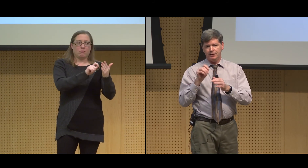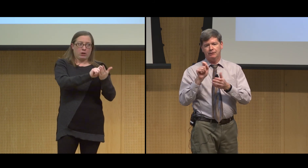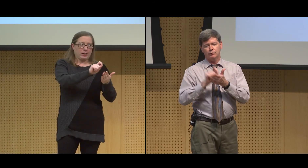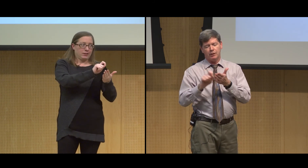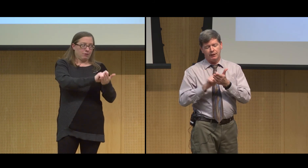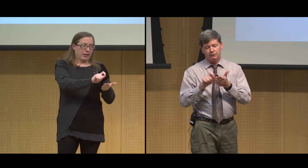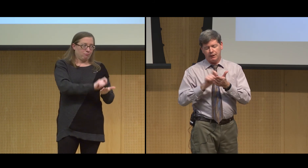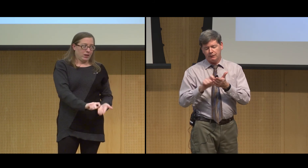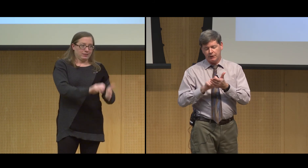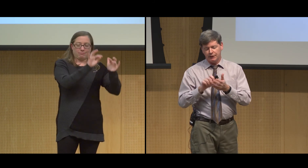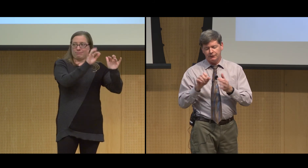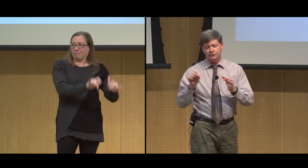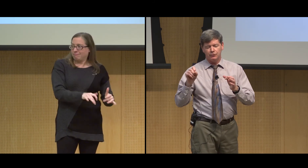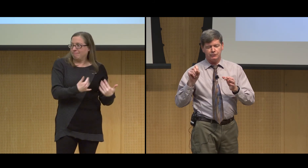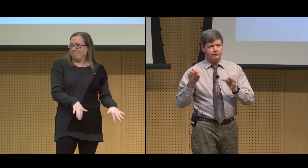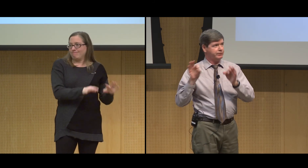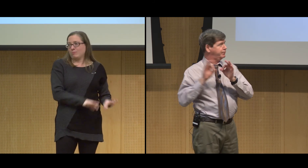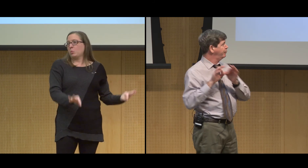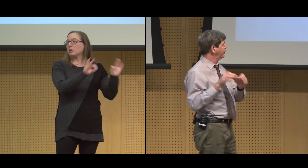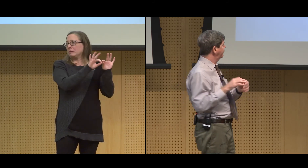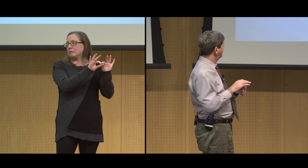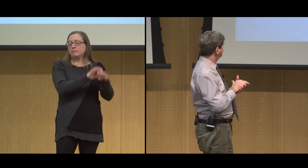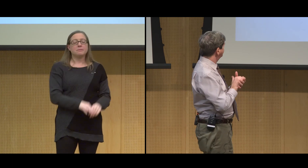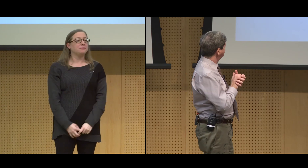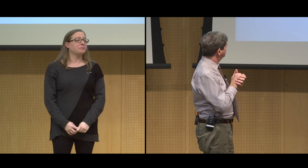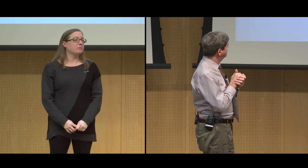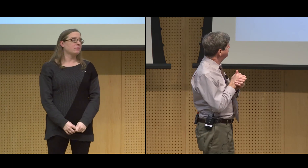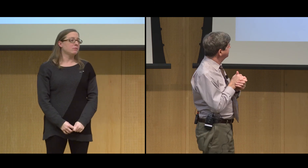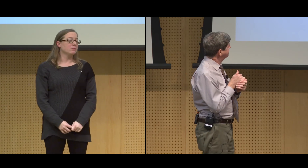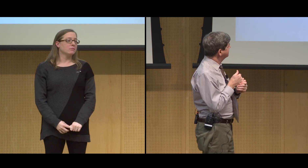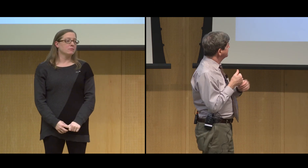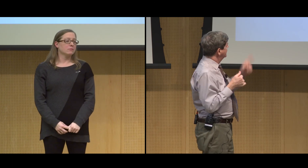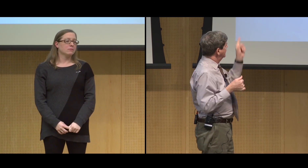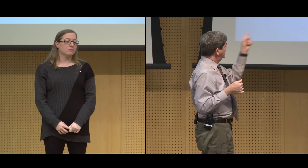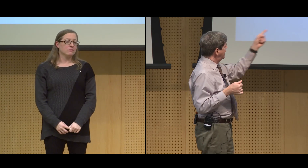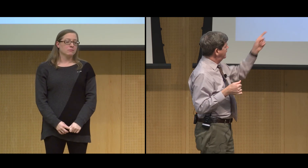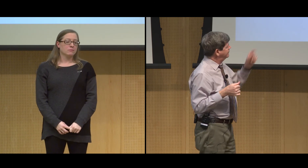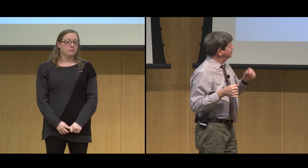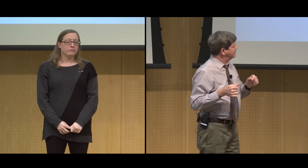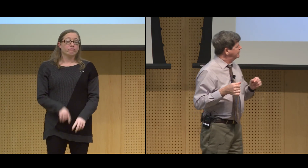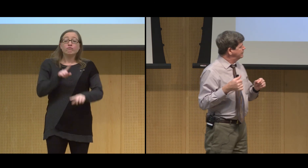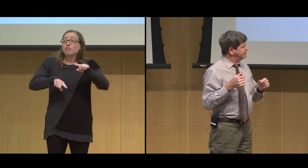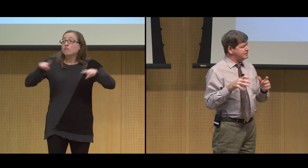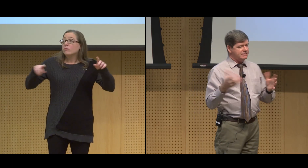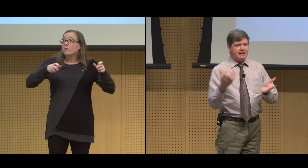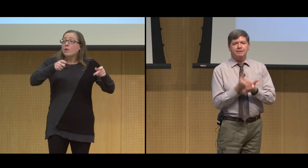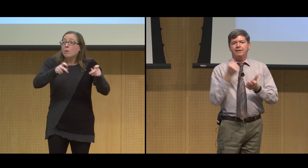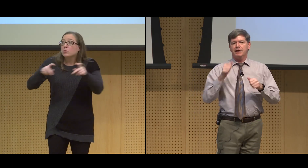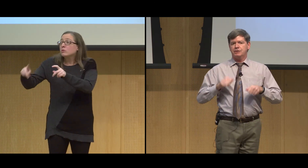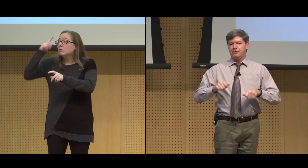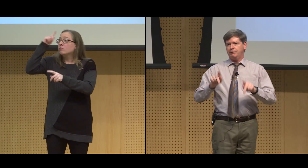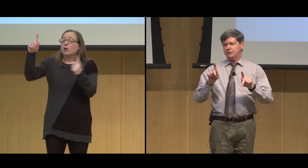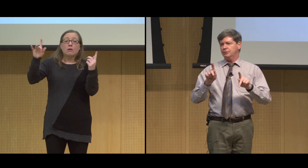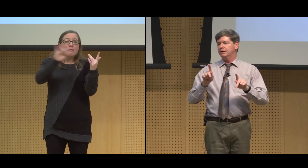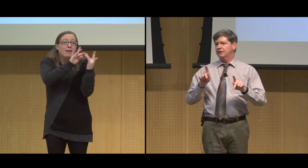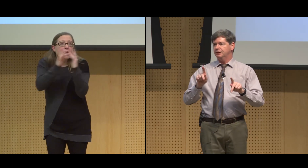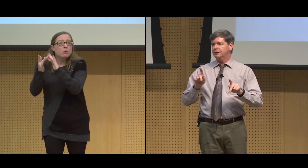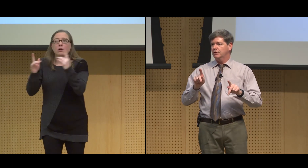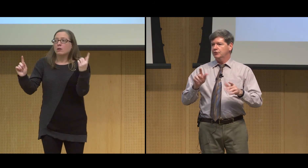and writing, writing, writing is so, so very important, and take advantage of opportunities